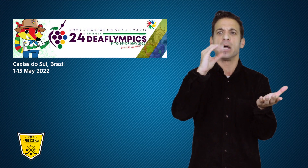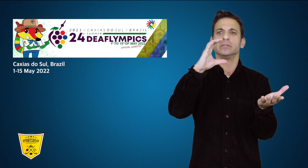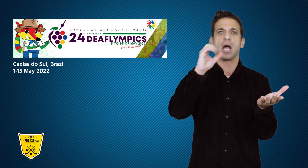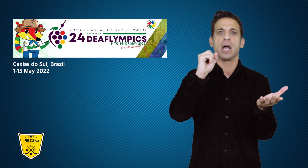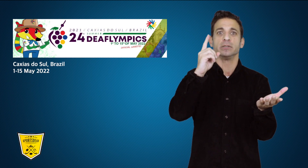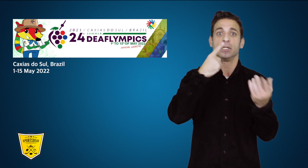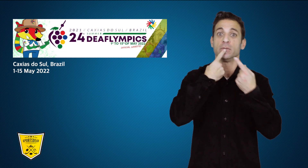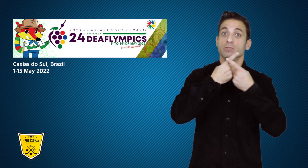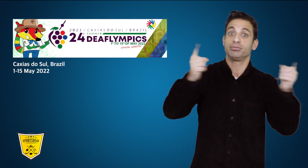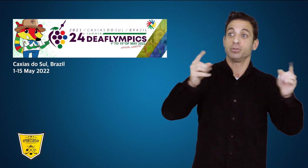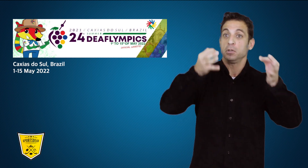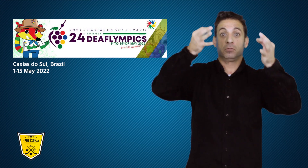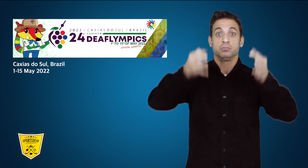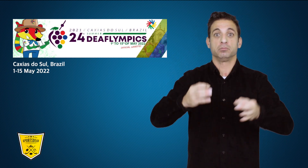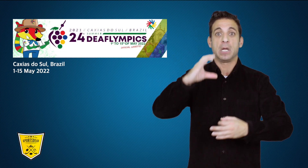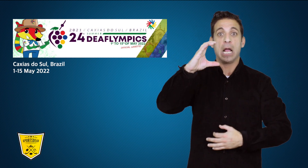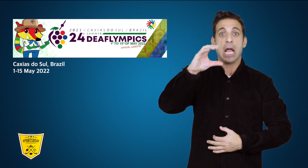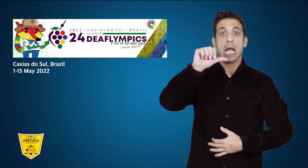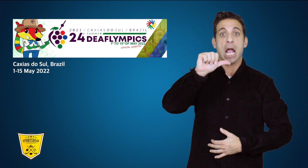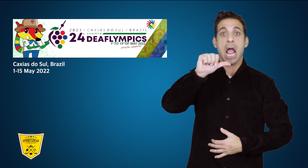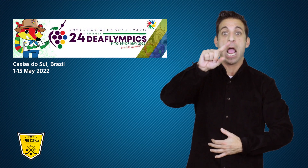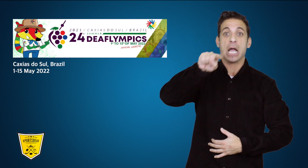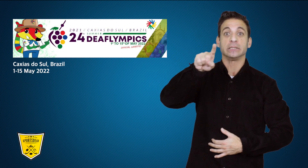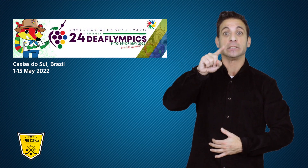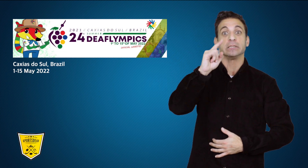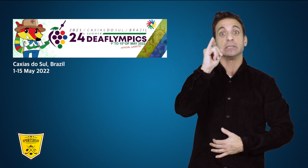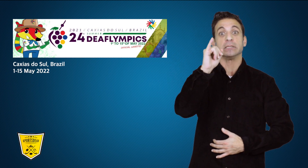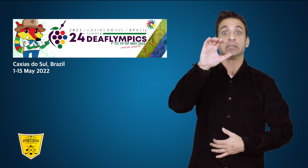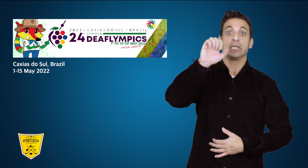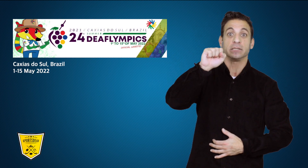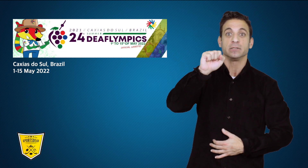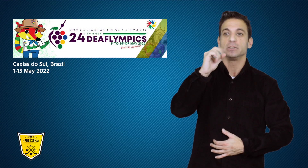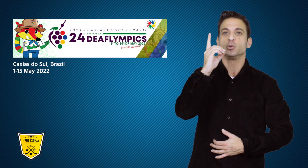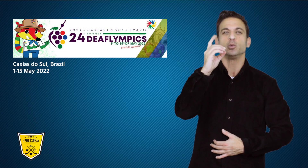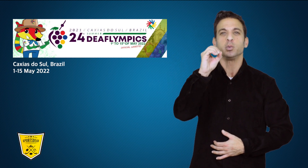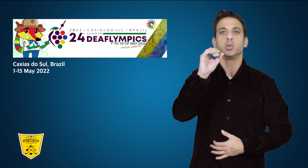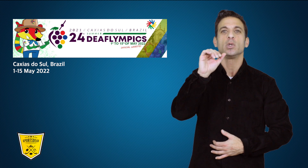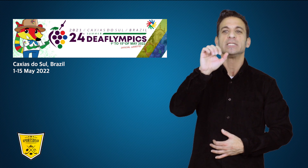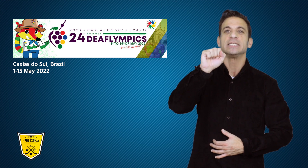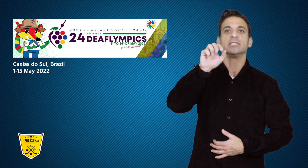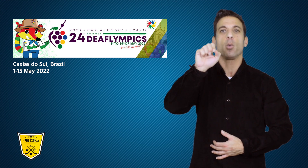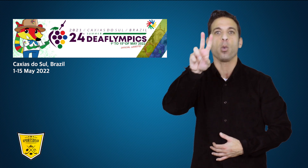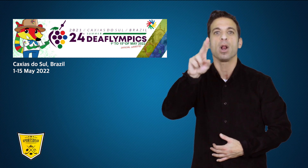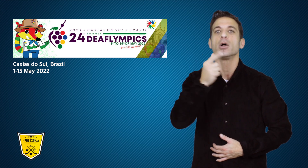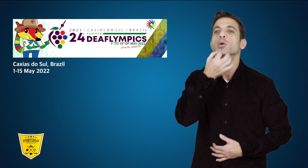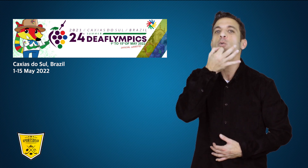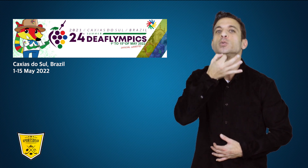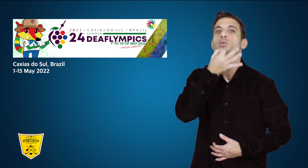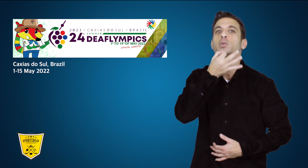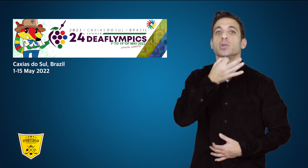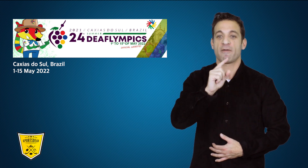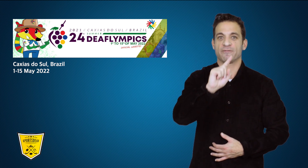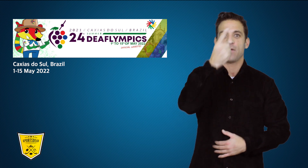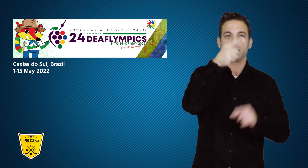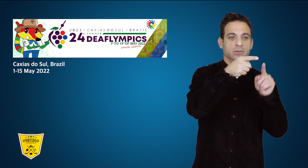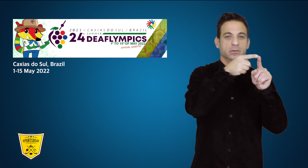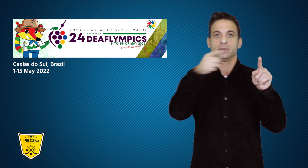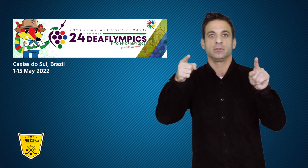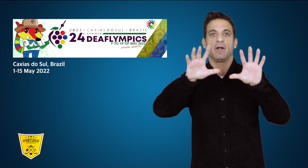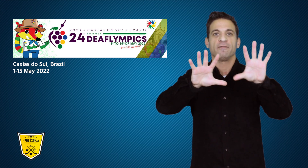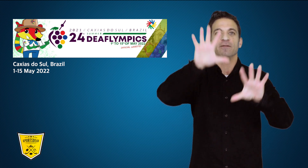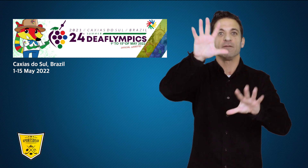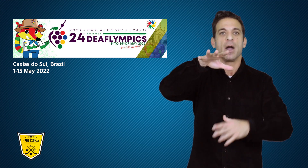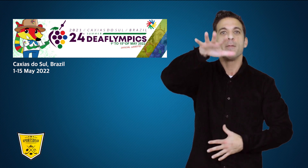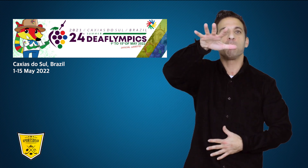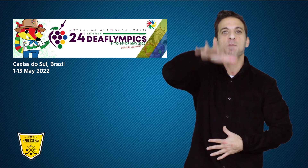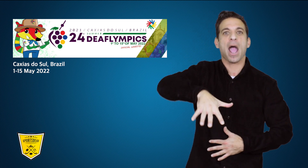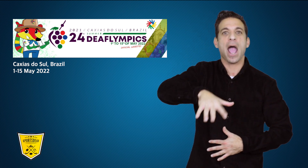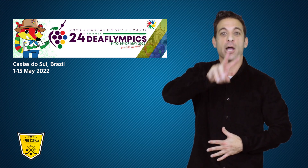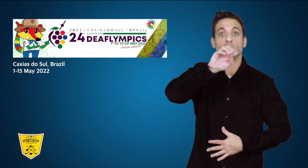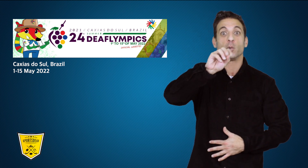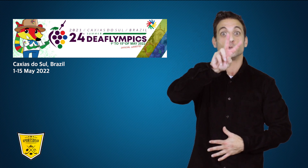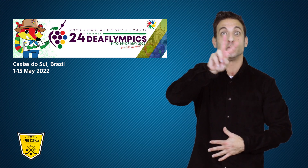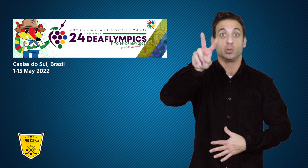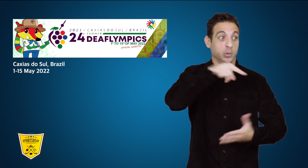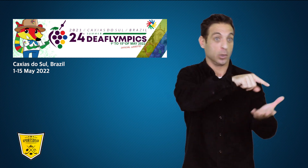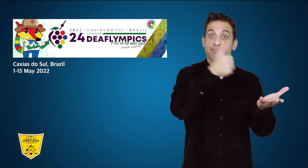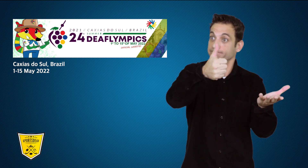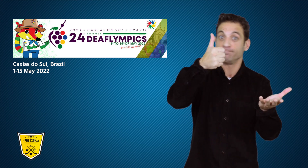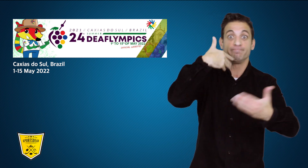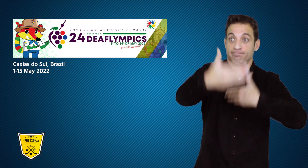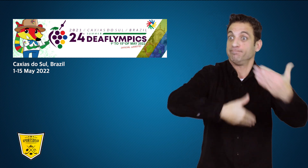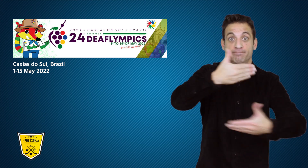ICSD says it will be held in Caxias do Sul on 1-15 May 2022